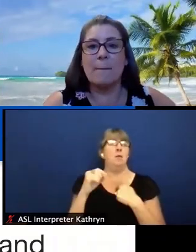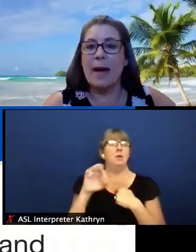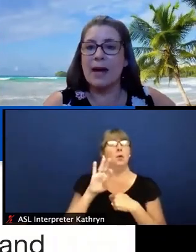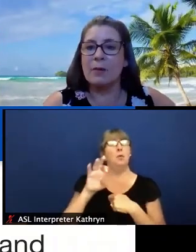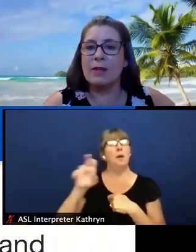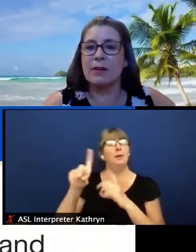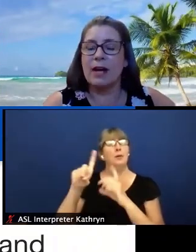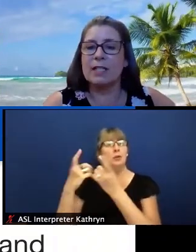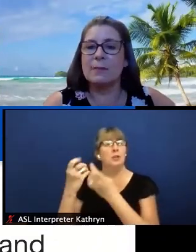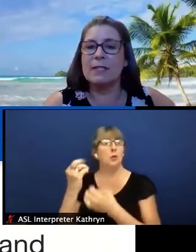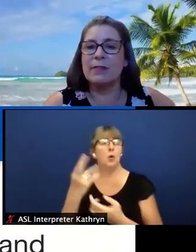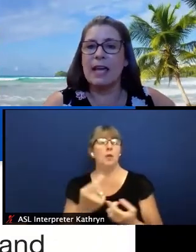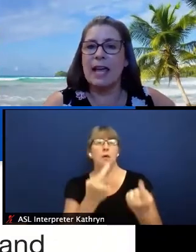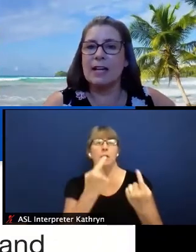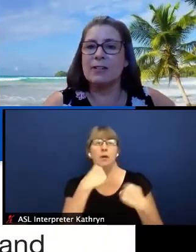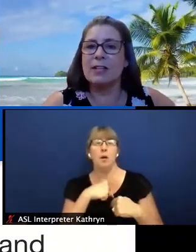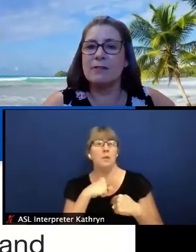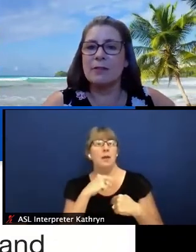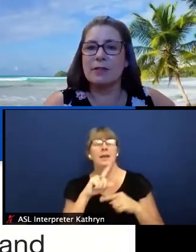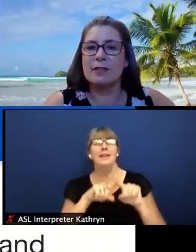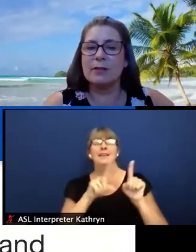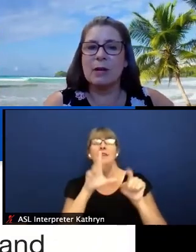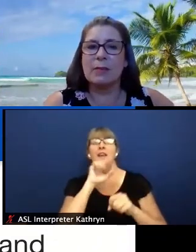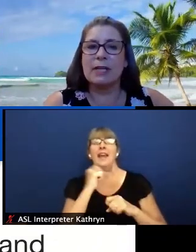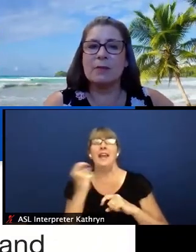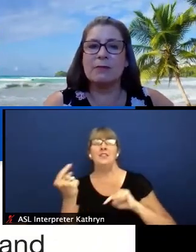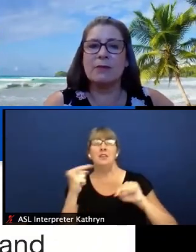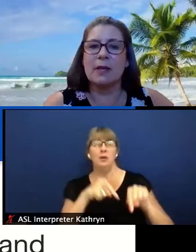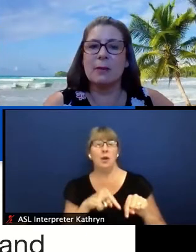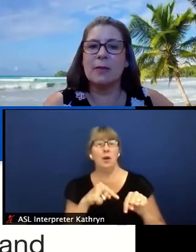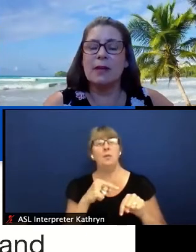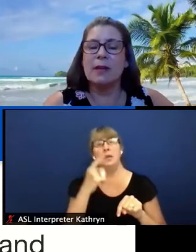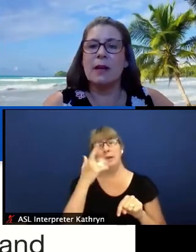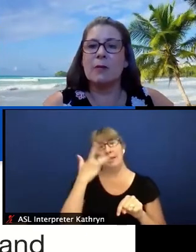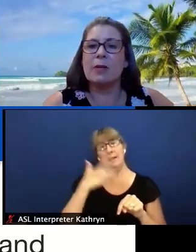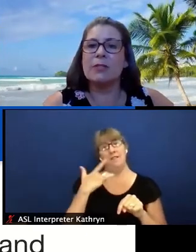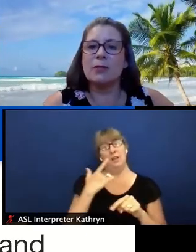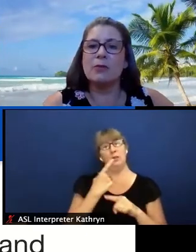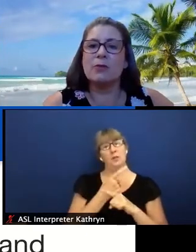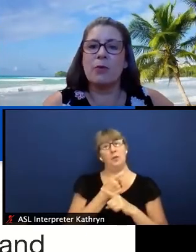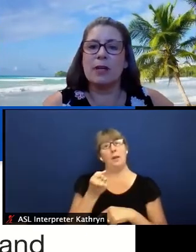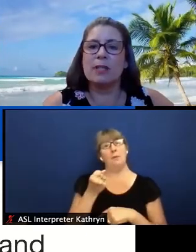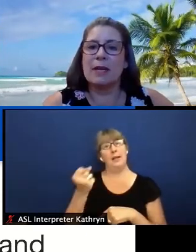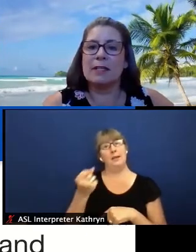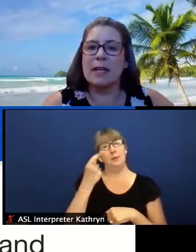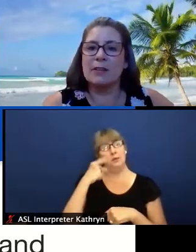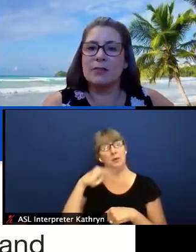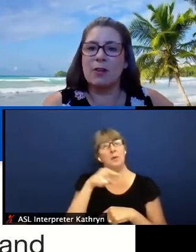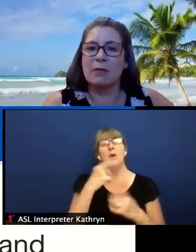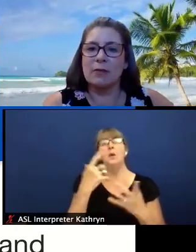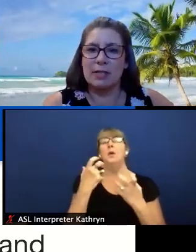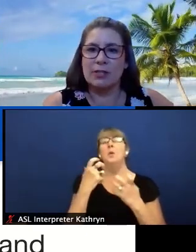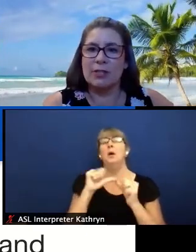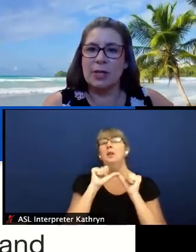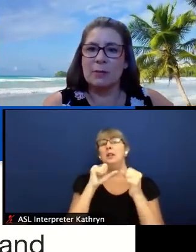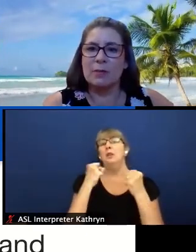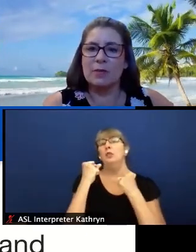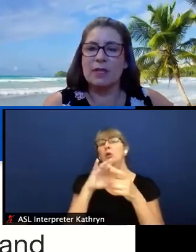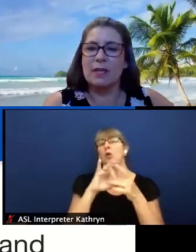back when they're at a specific age they feel this is the right placement for them. And we do want to maintain strong relationships with the other